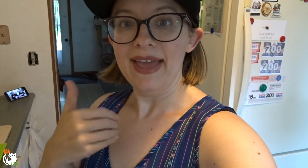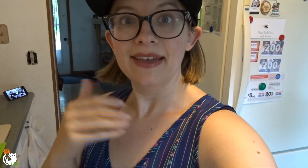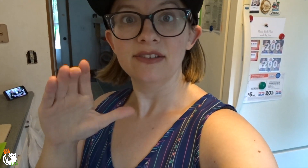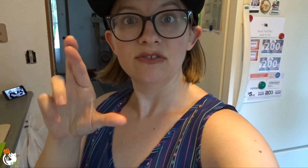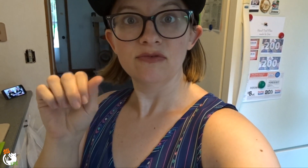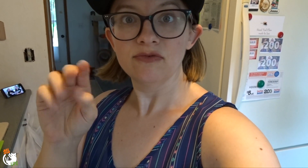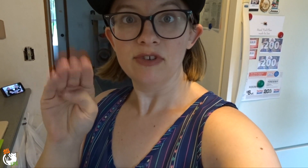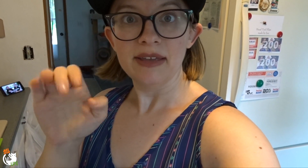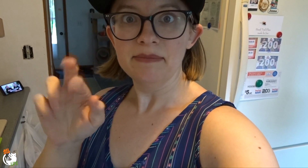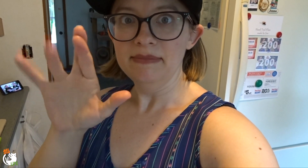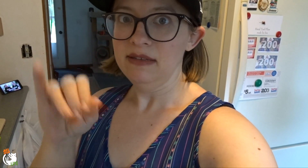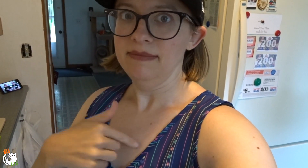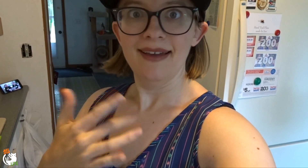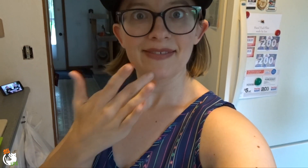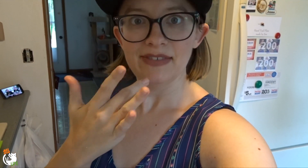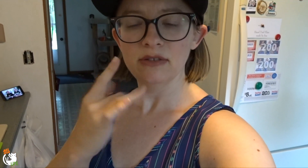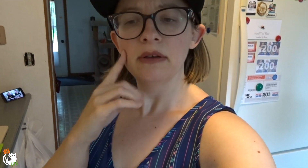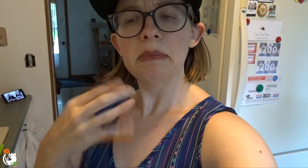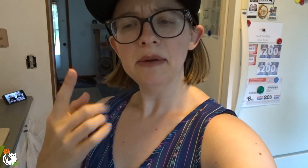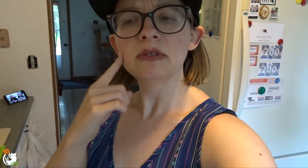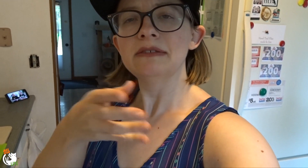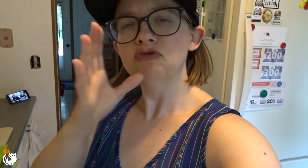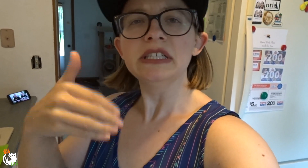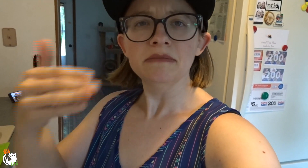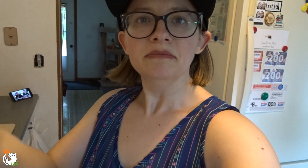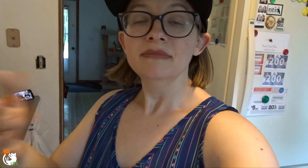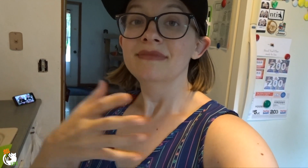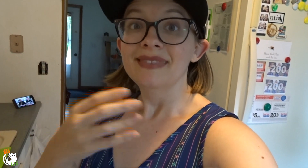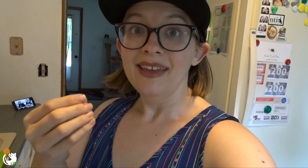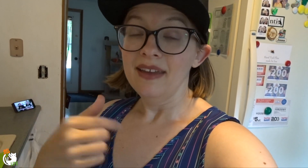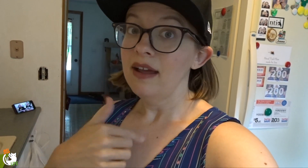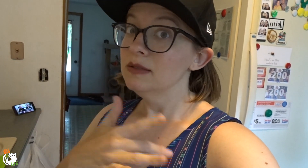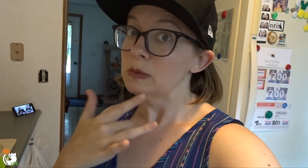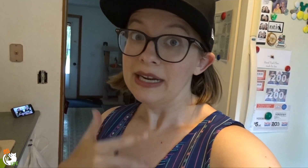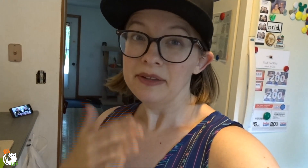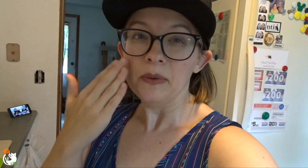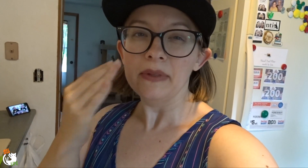they happened to have the cranberry one I really liked. So I bought it thinking I could drink it every once and a while.